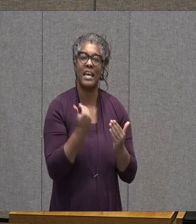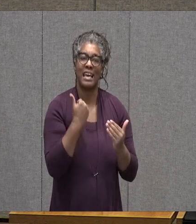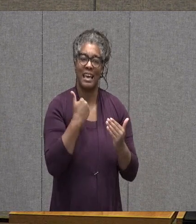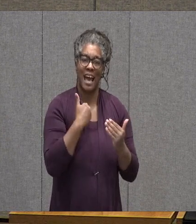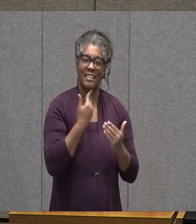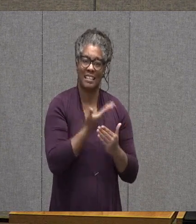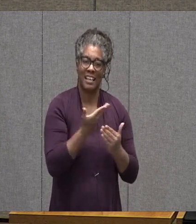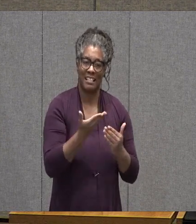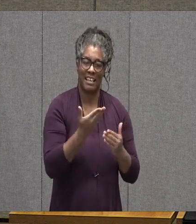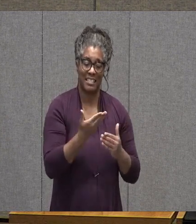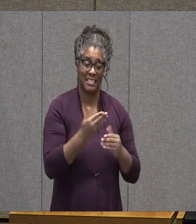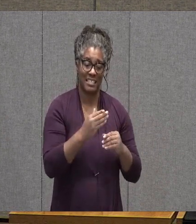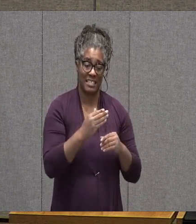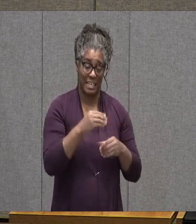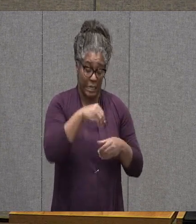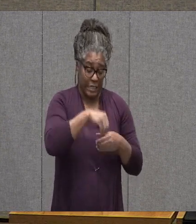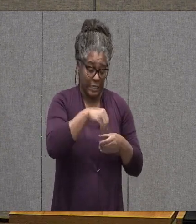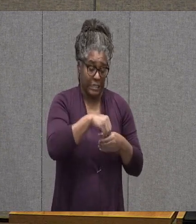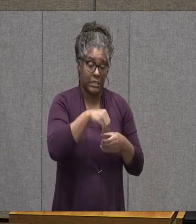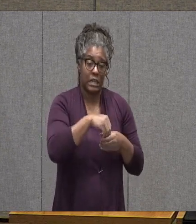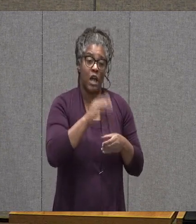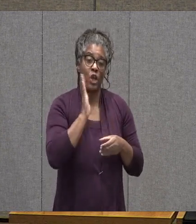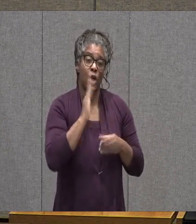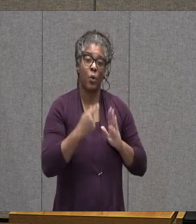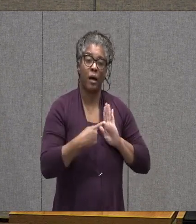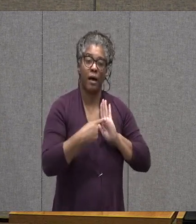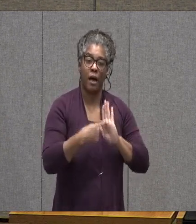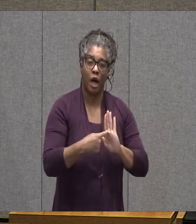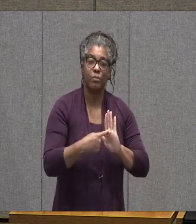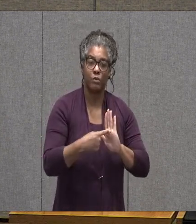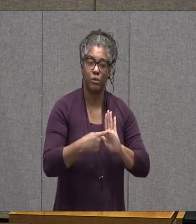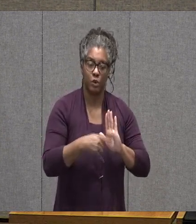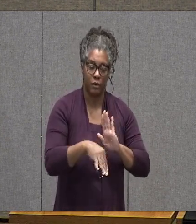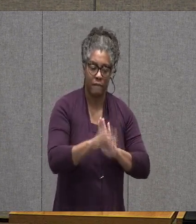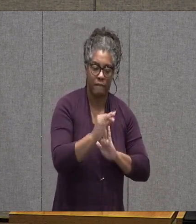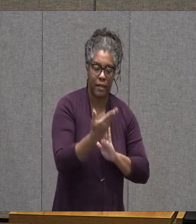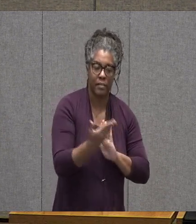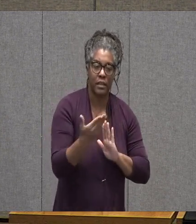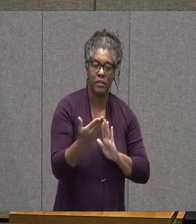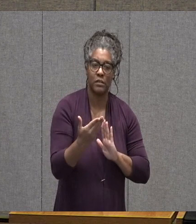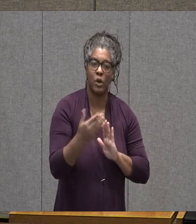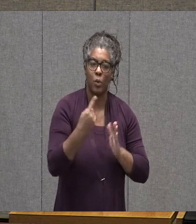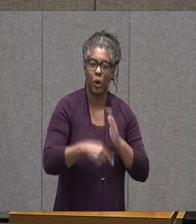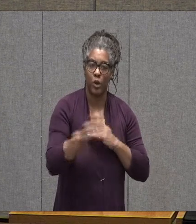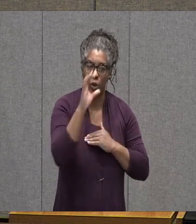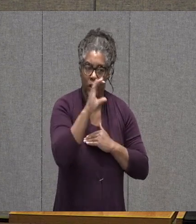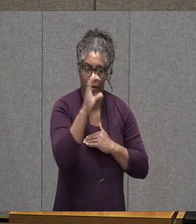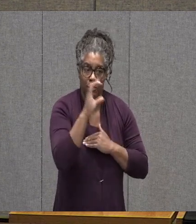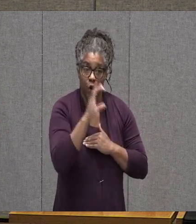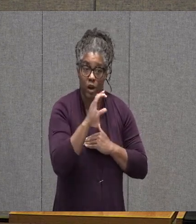to navigate the information inside and find just what you're looking for. 'Cause sometimes you don't need to read